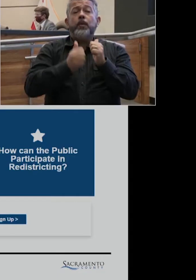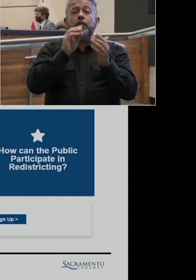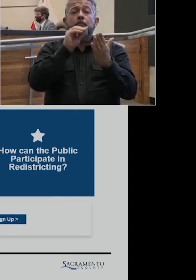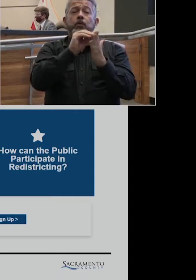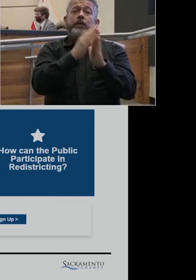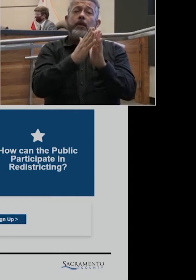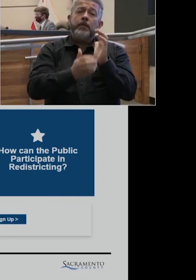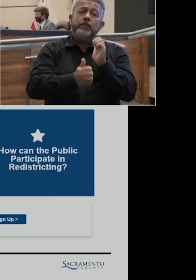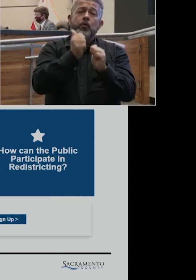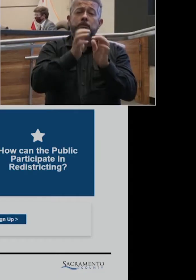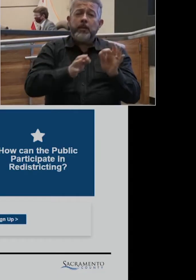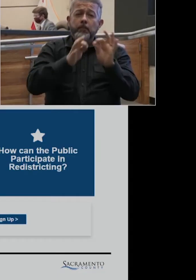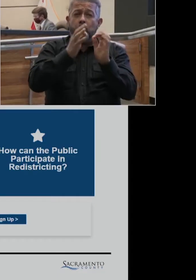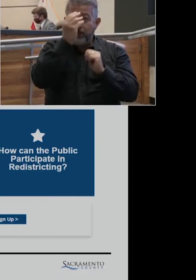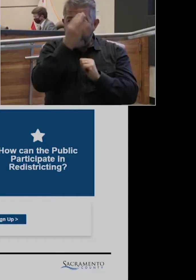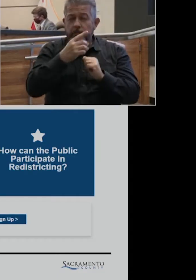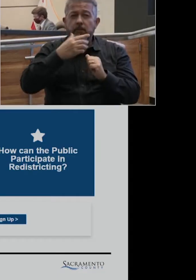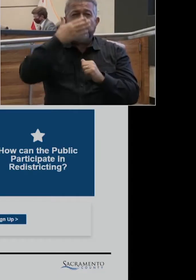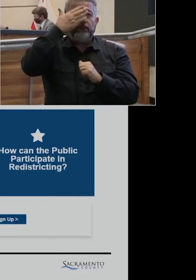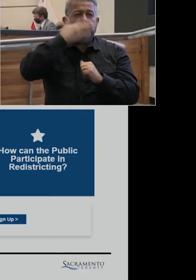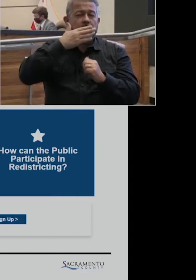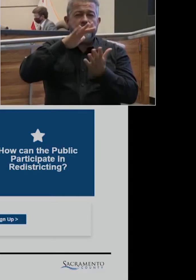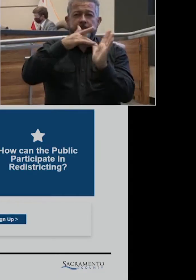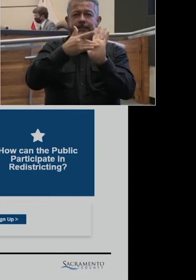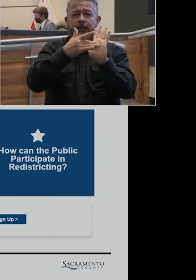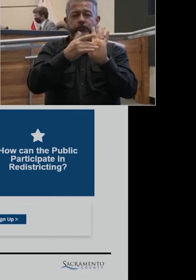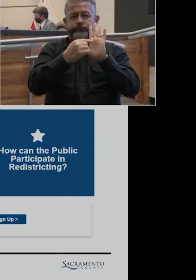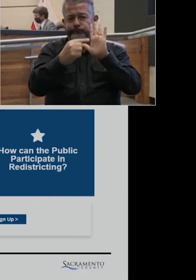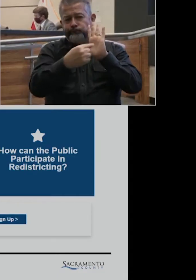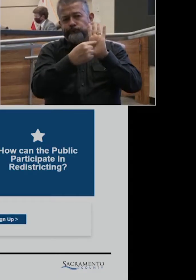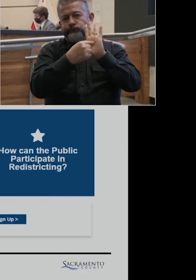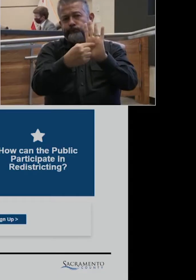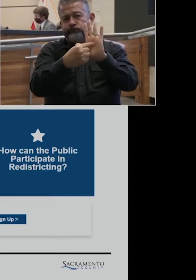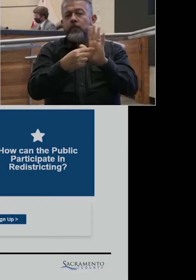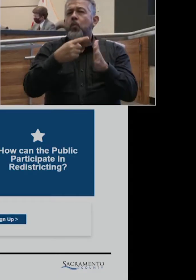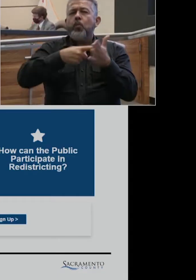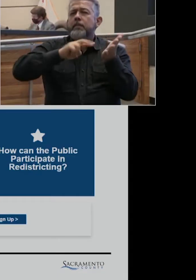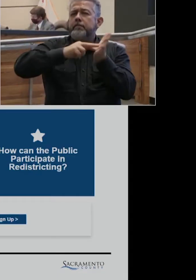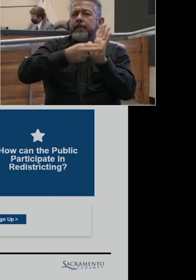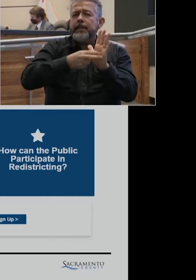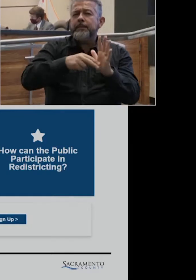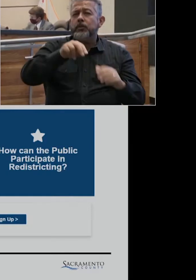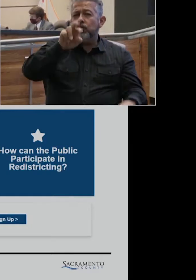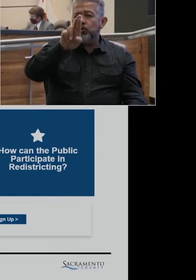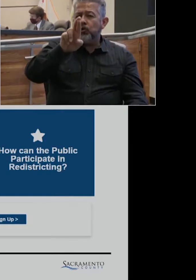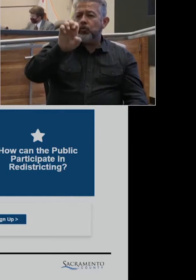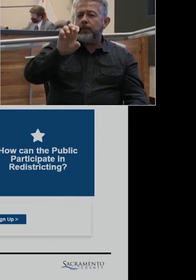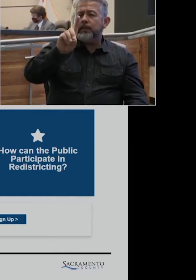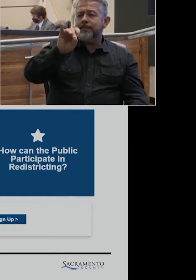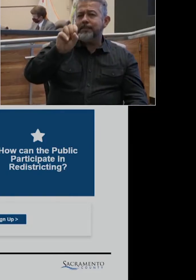INFORMATION FRONT AND CENTER OF THE WEBSITE, WHICH IS WHAT IS